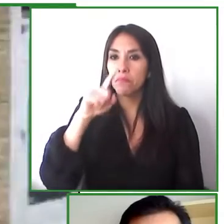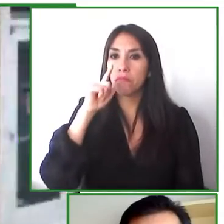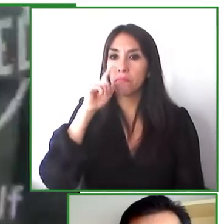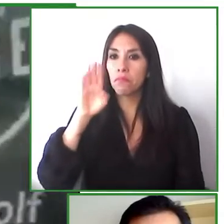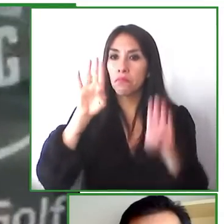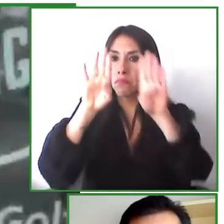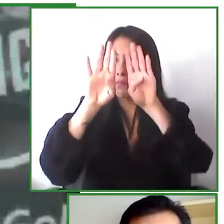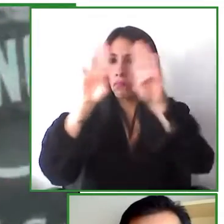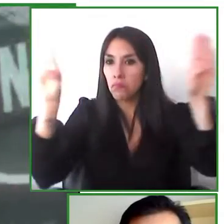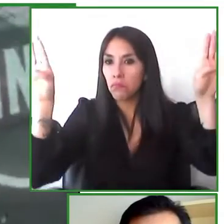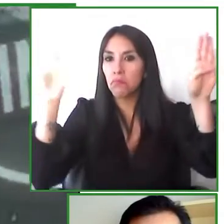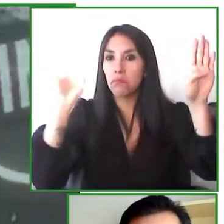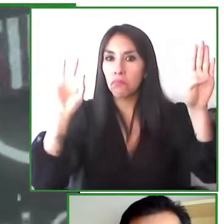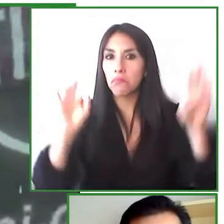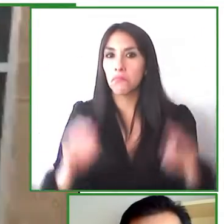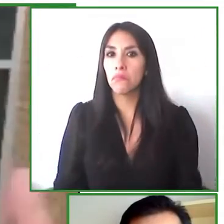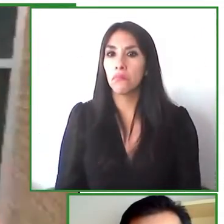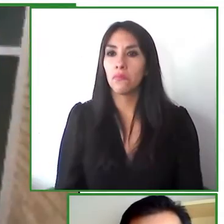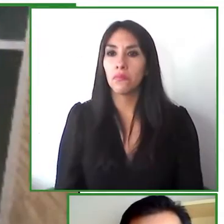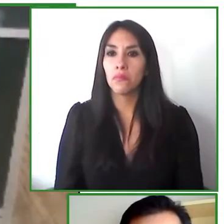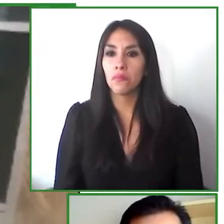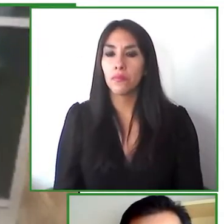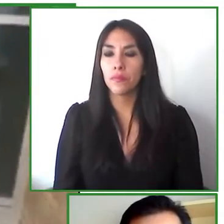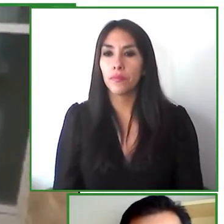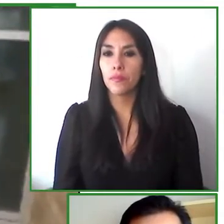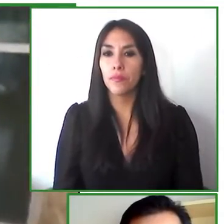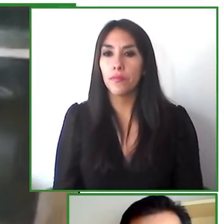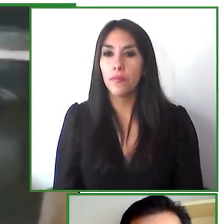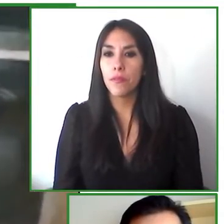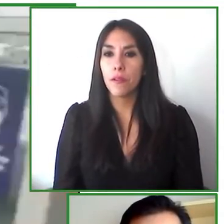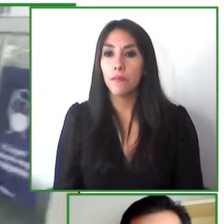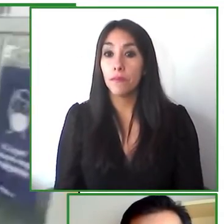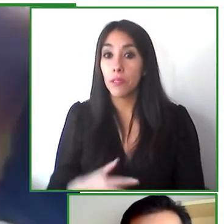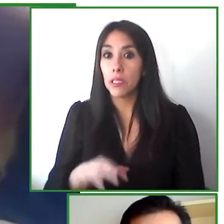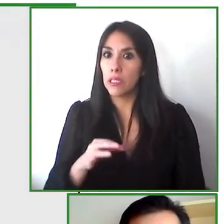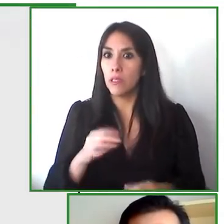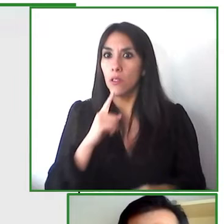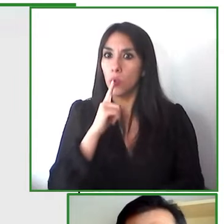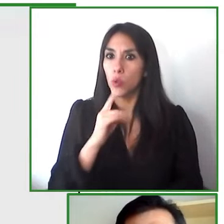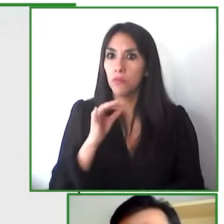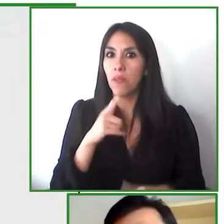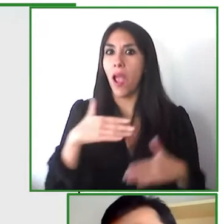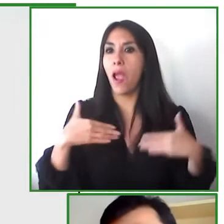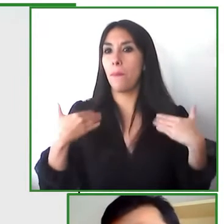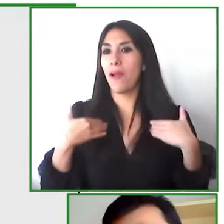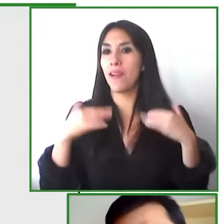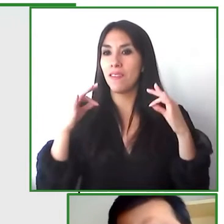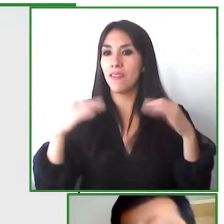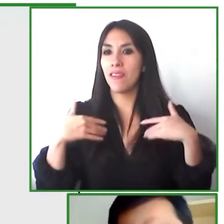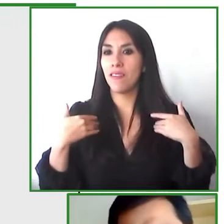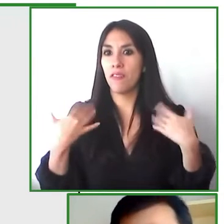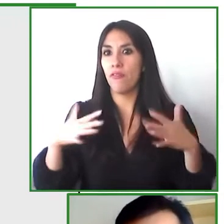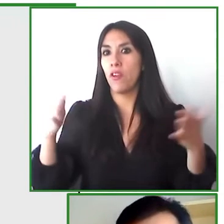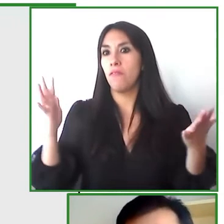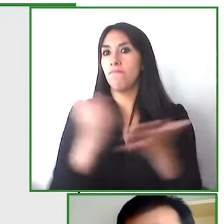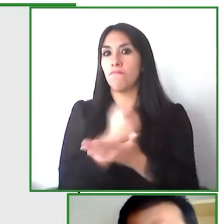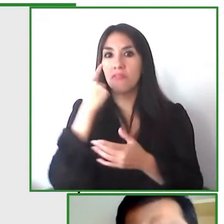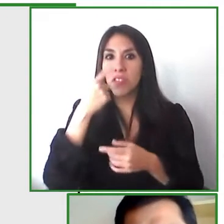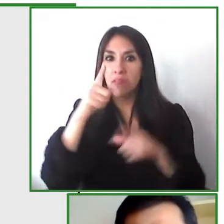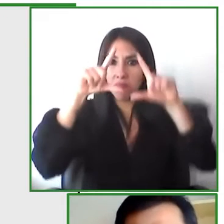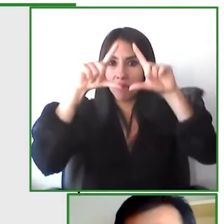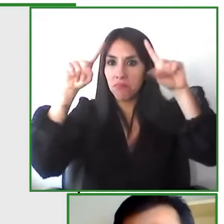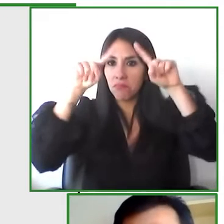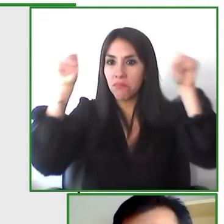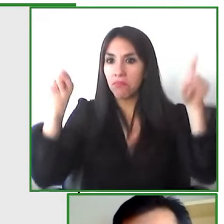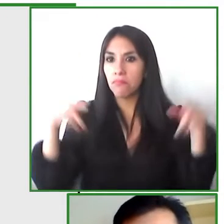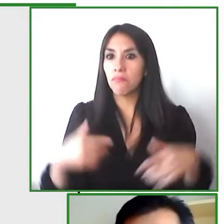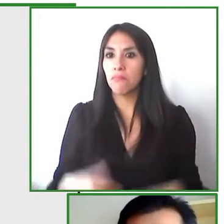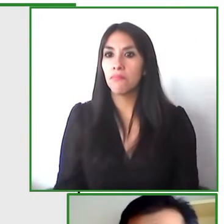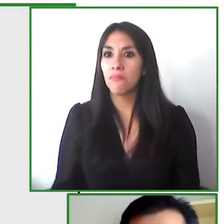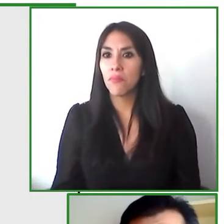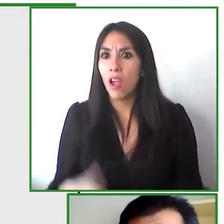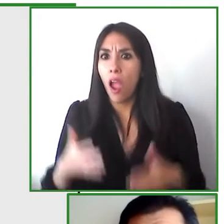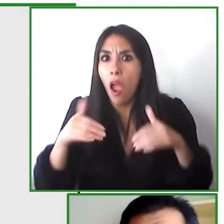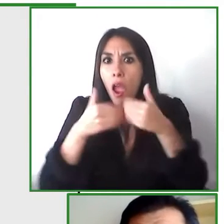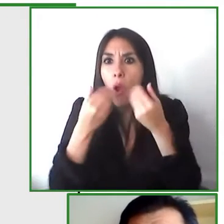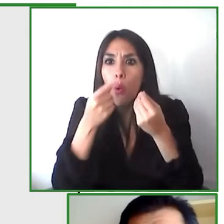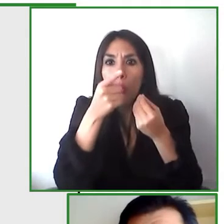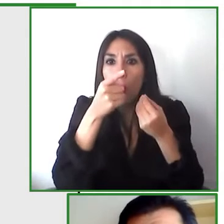door and here i am i've arrived at my destination how can we make sure that our users are able